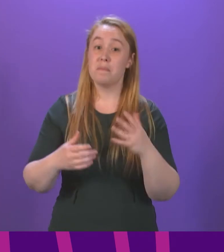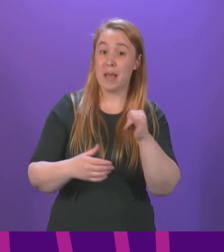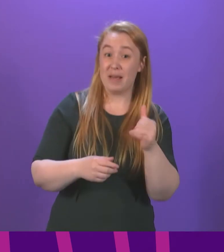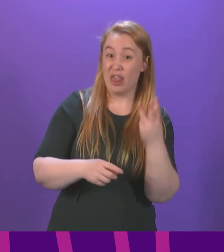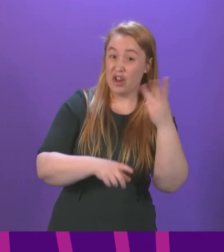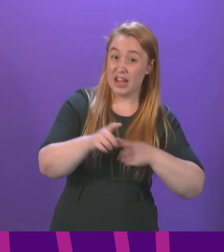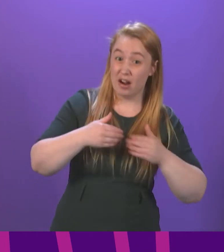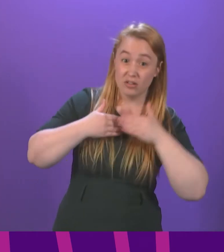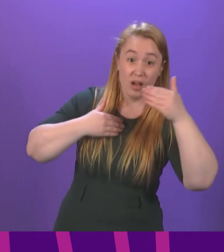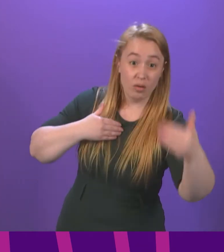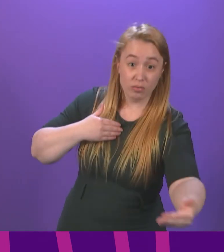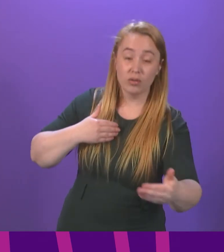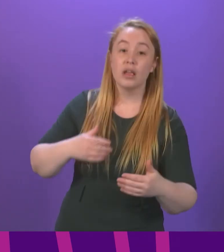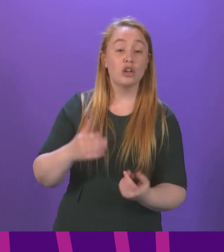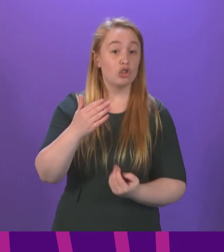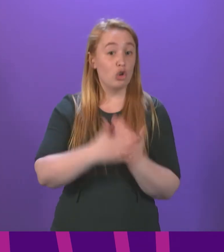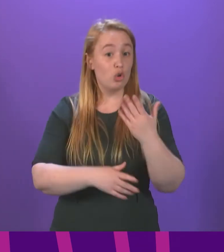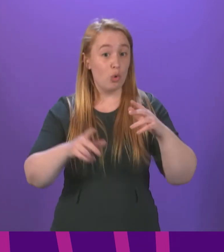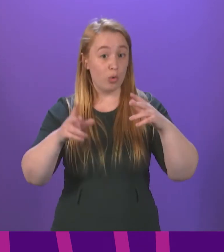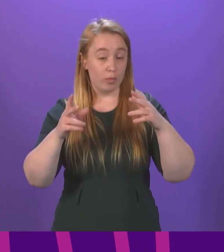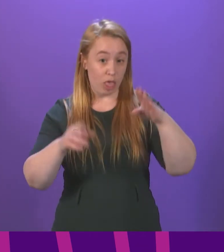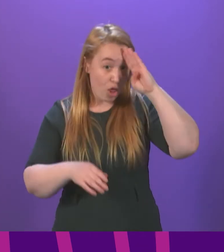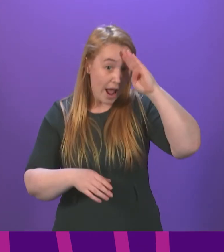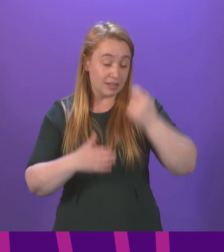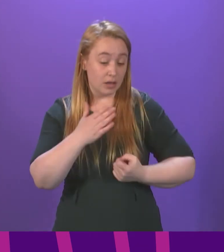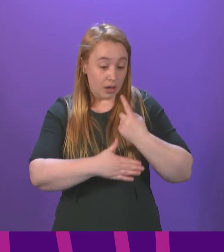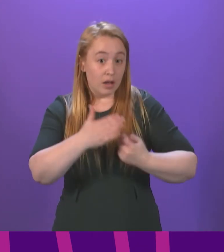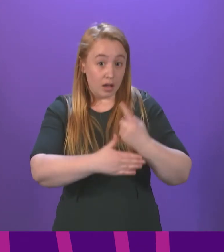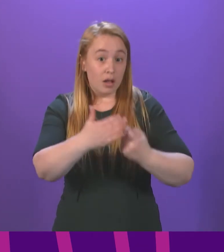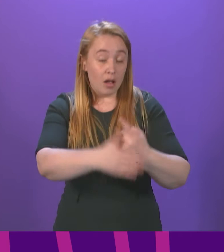continue to emerge, so we must build a legacy that will help us to prepare for those future